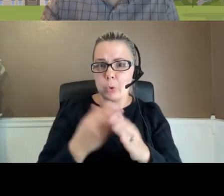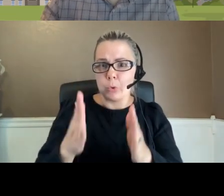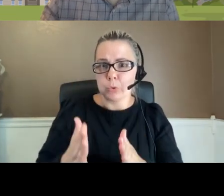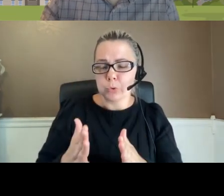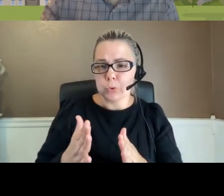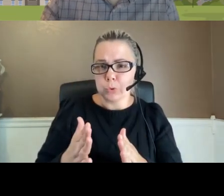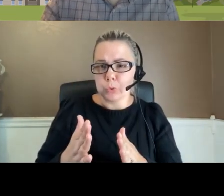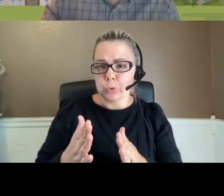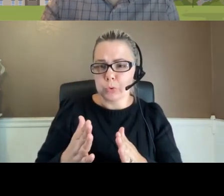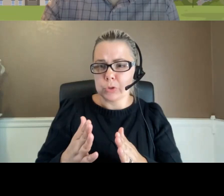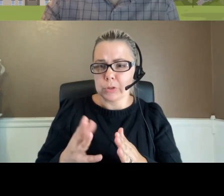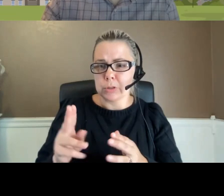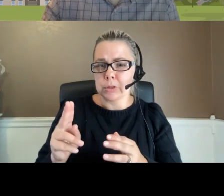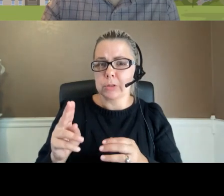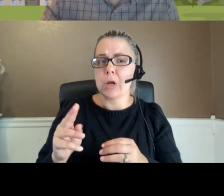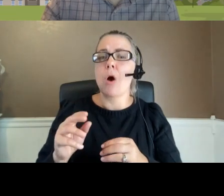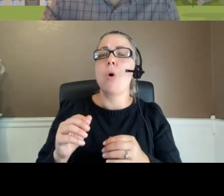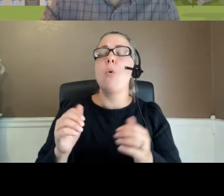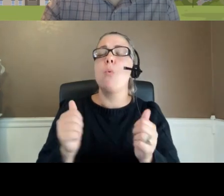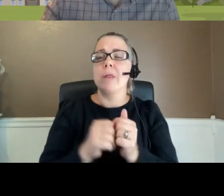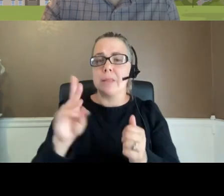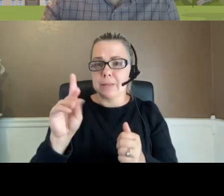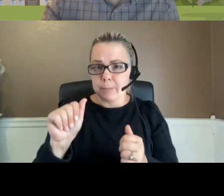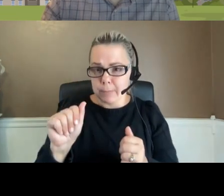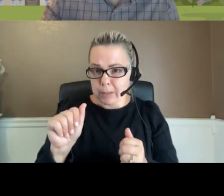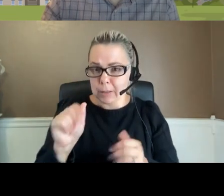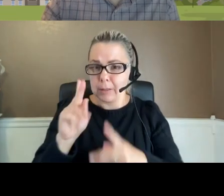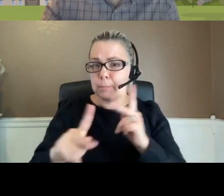with disabilities. We get a lot of good feedback about it as being an accessible